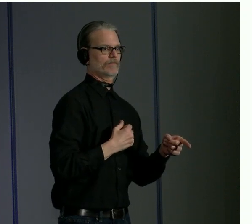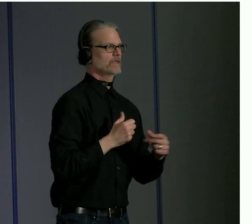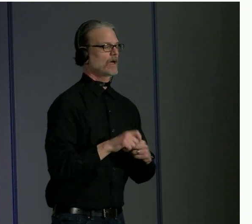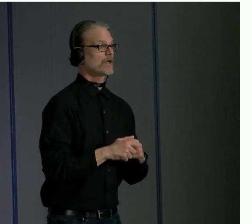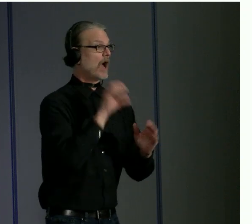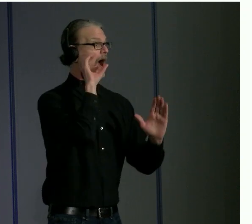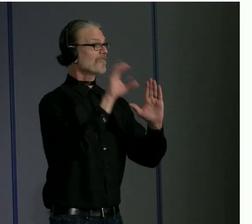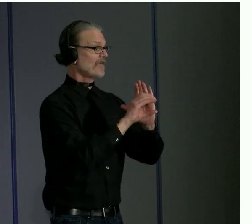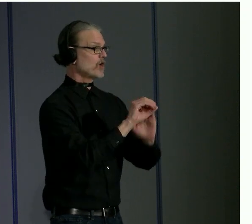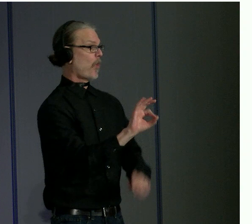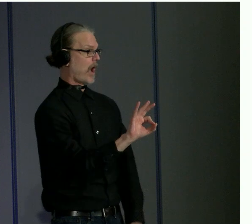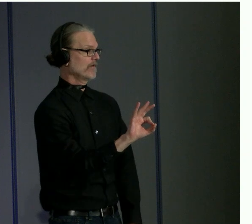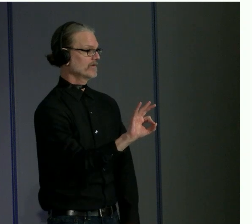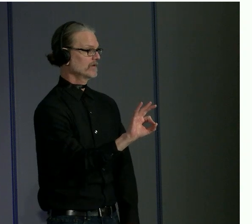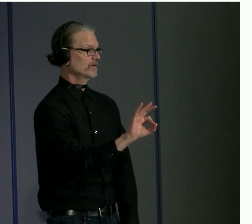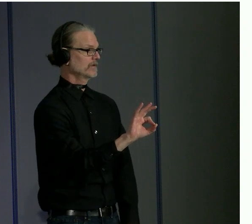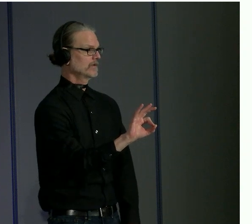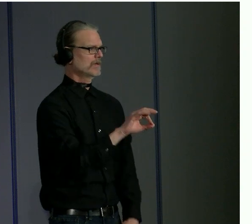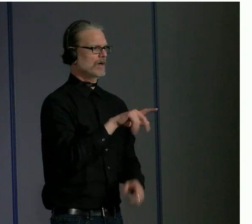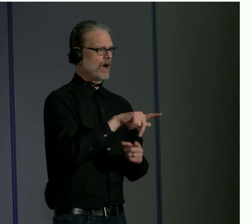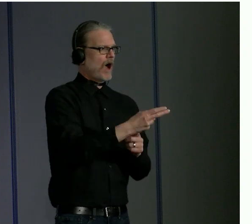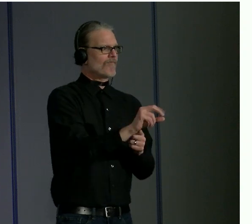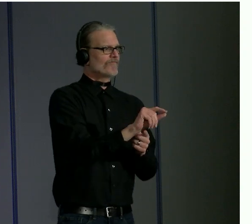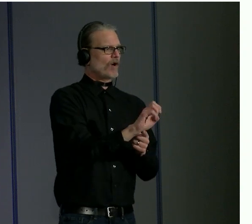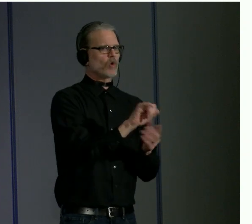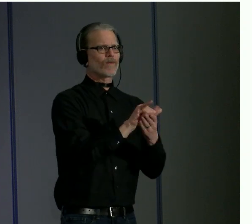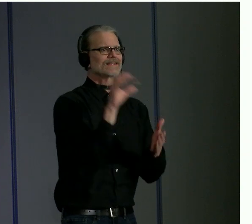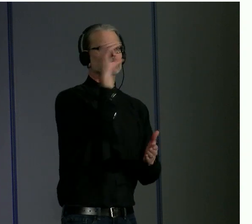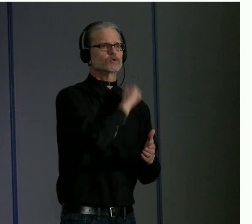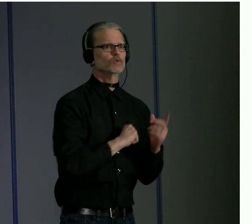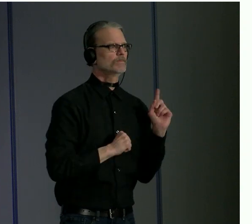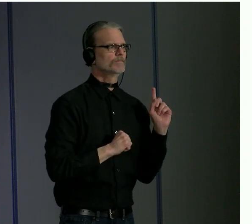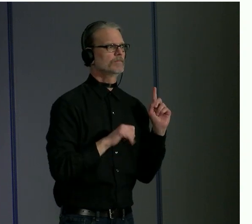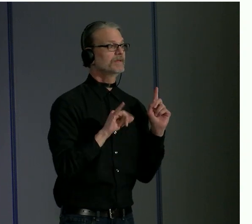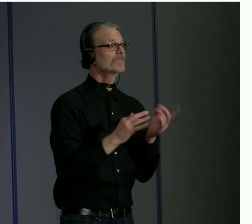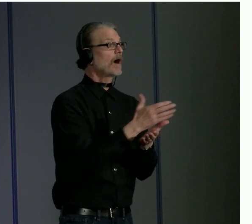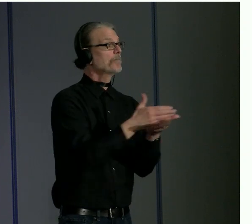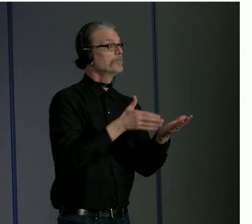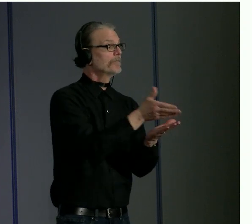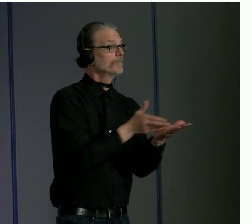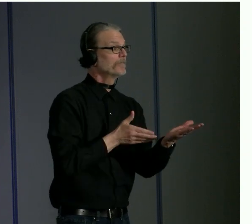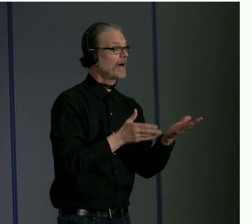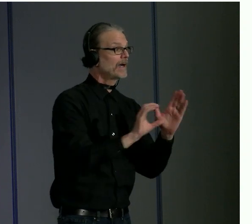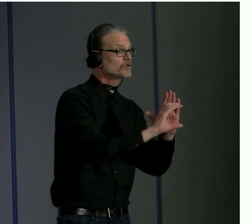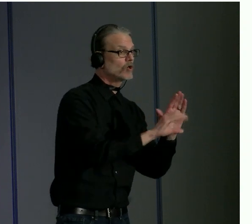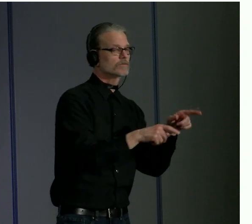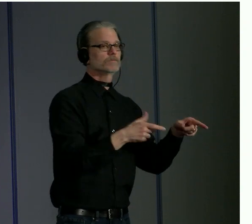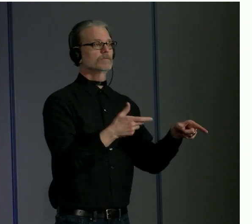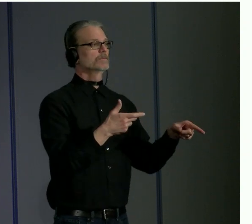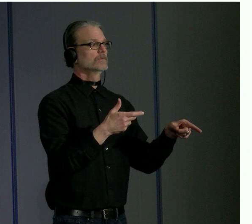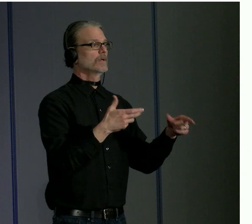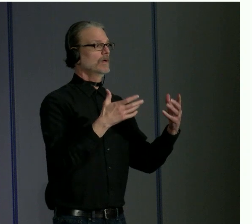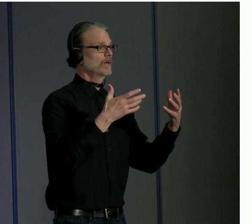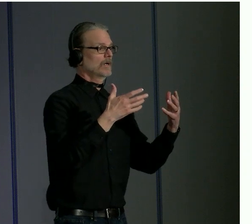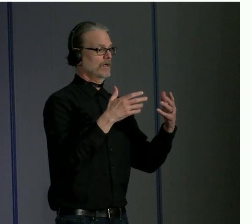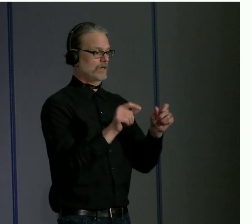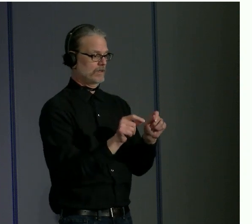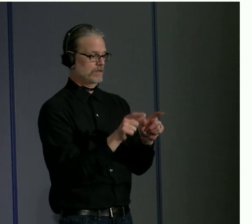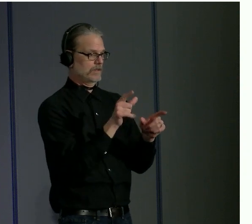because a photo is assumed. But if it was a pie chart, an area, or line graph or something that